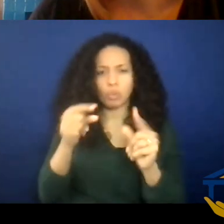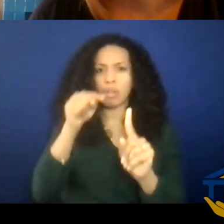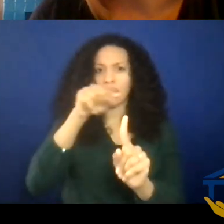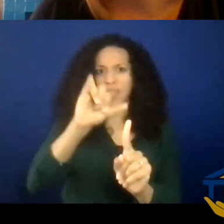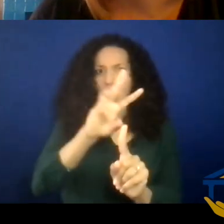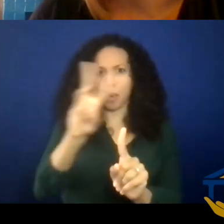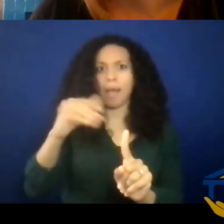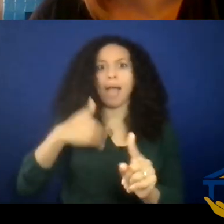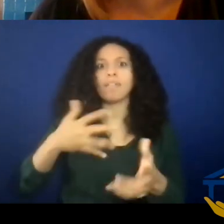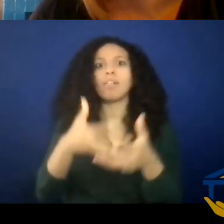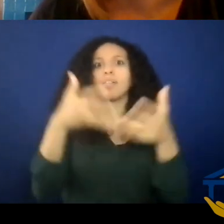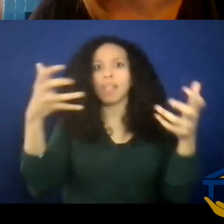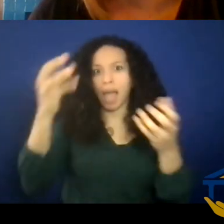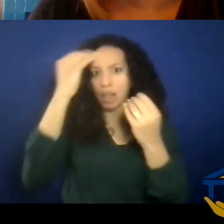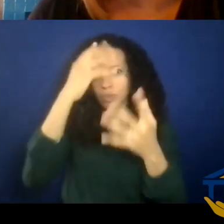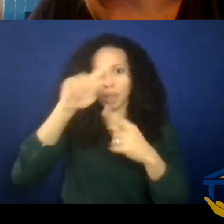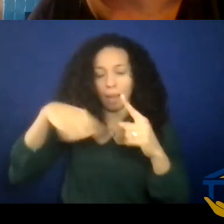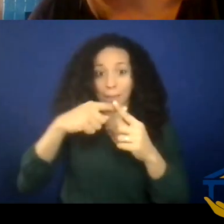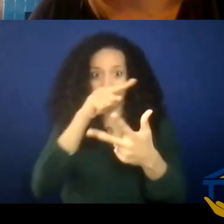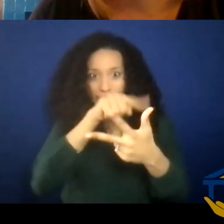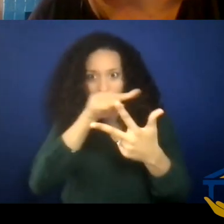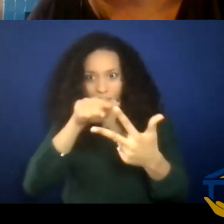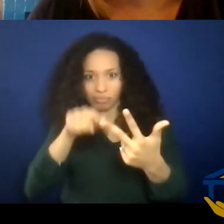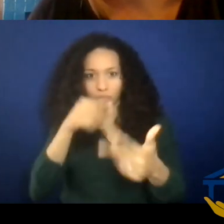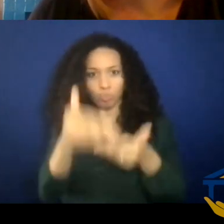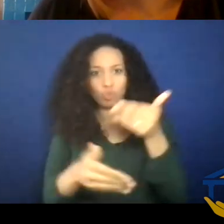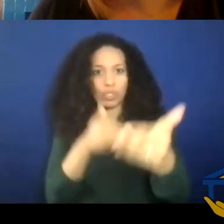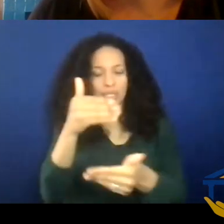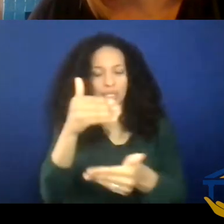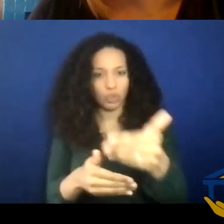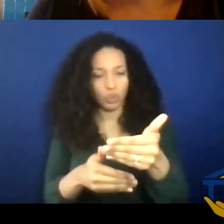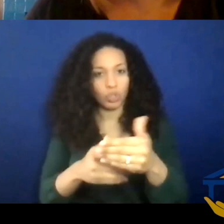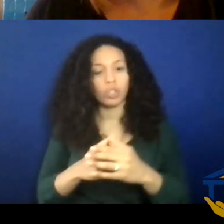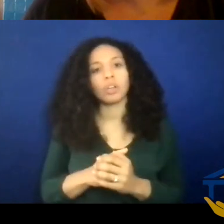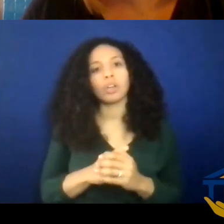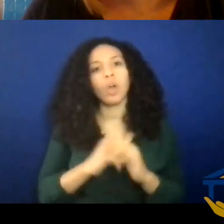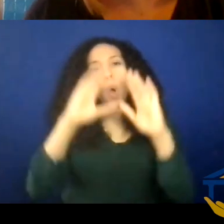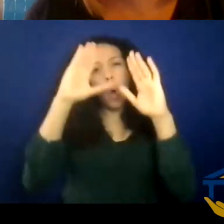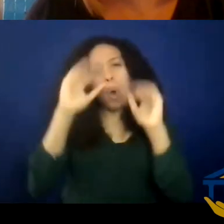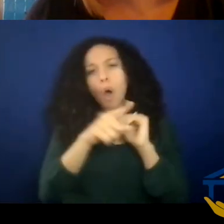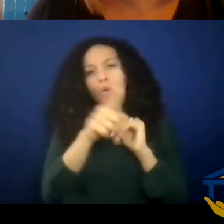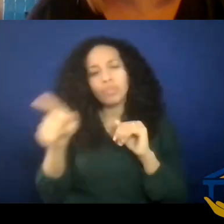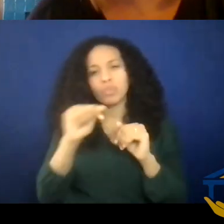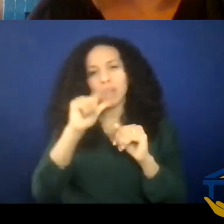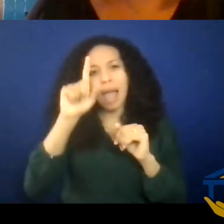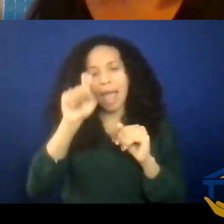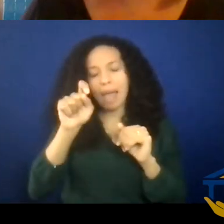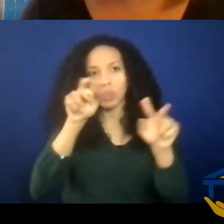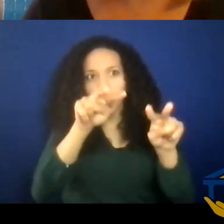procedures that, as a parent, hopefully you never have to utilize for your child, but you should